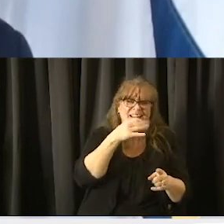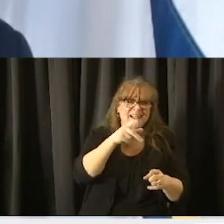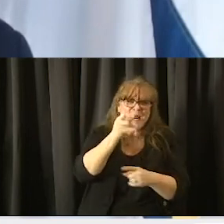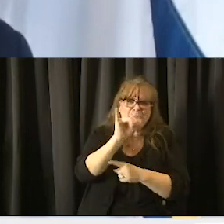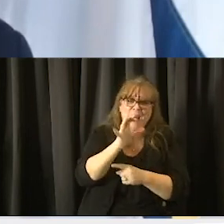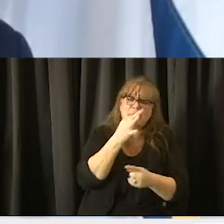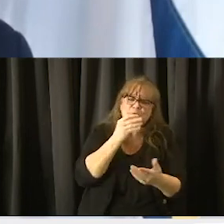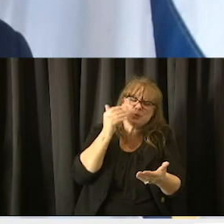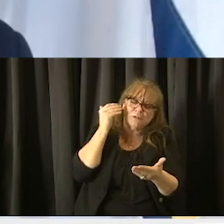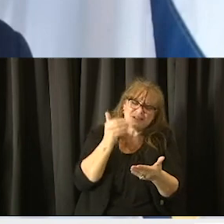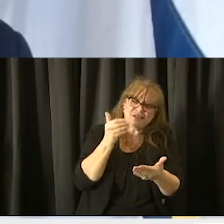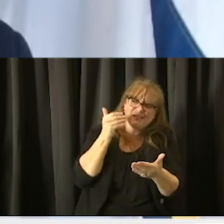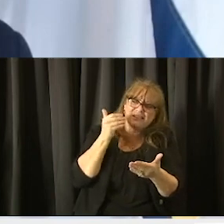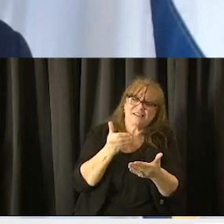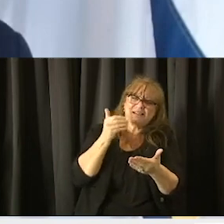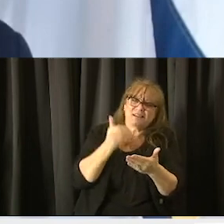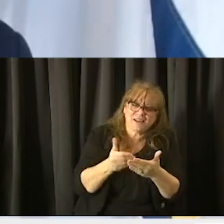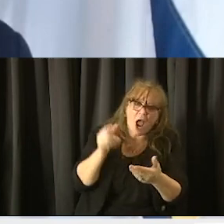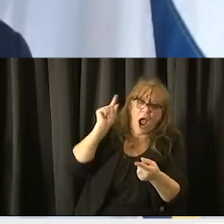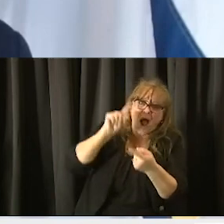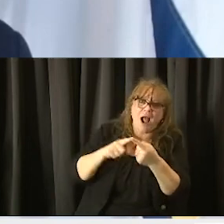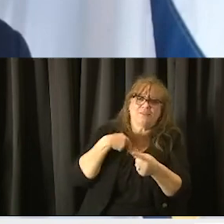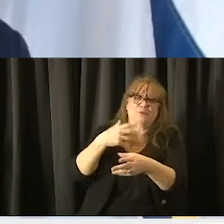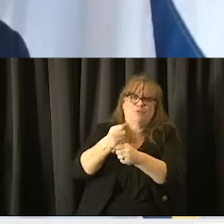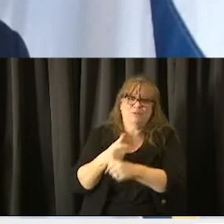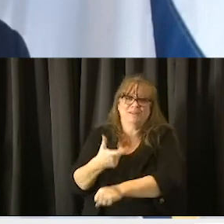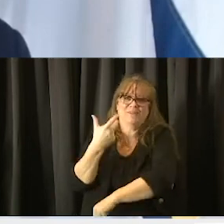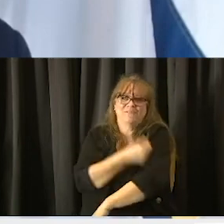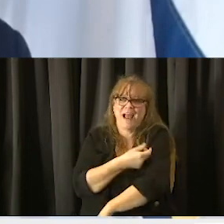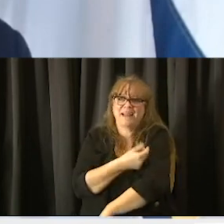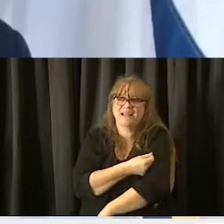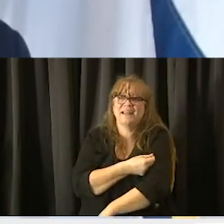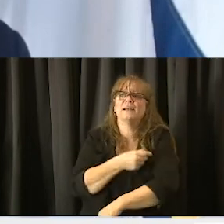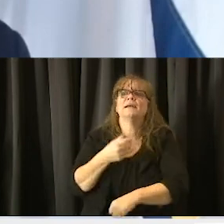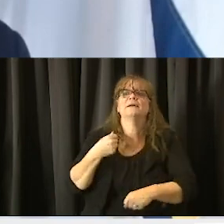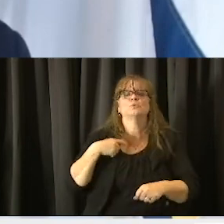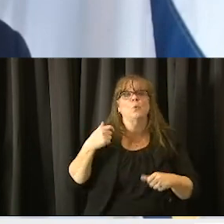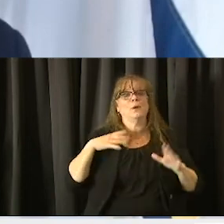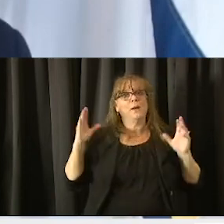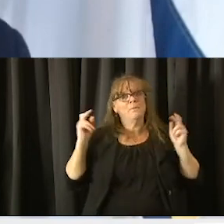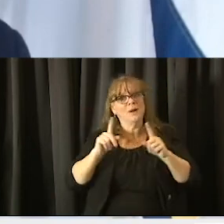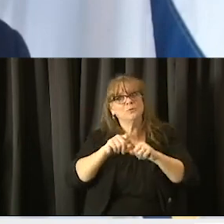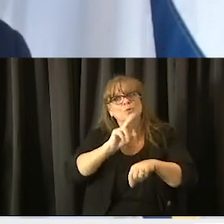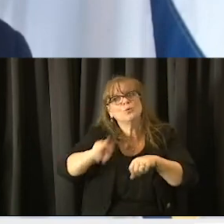and if we get through this this is our final final major hurdle towards ending the pandemic rapidly